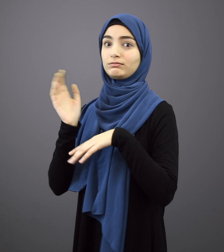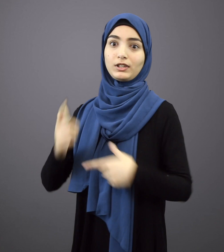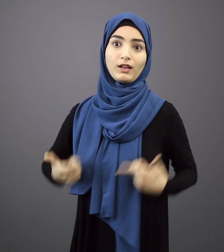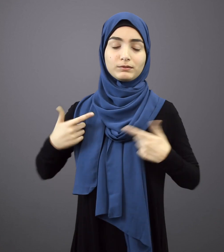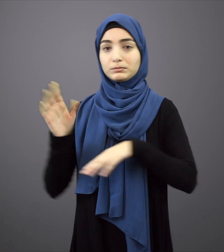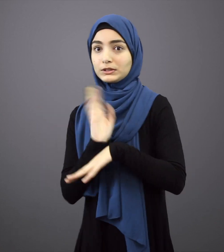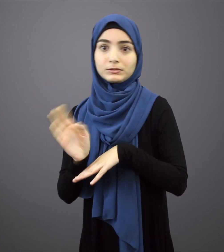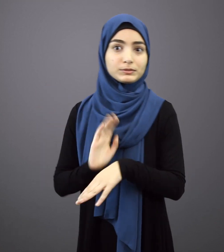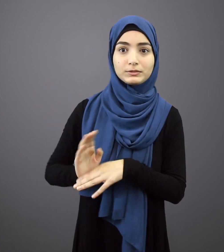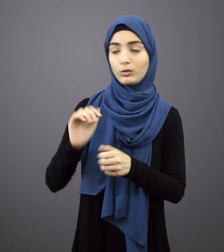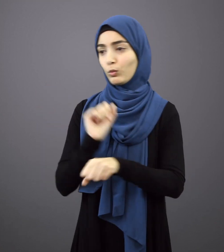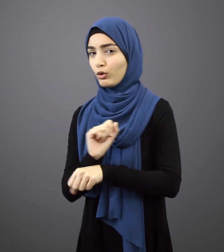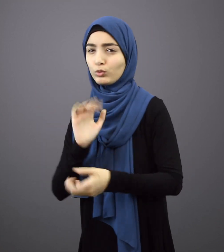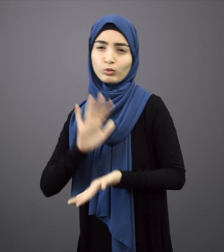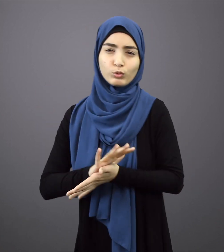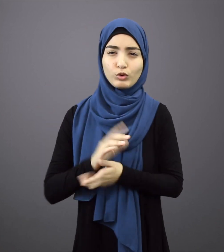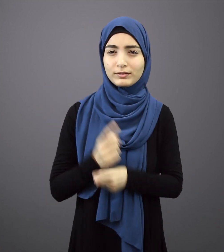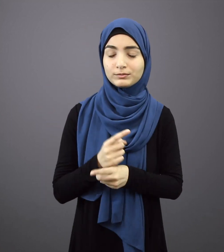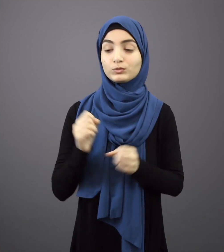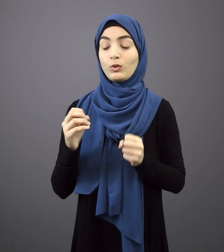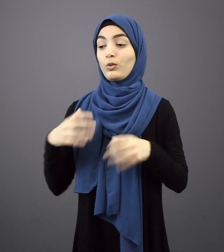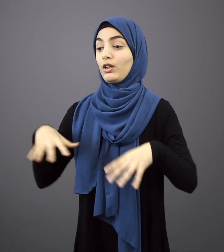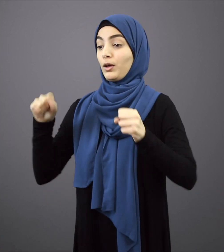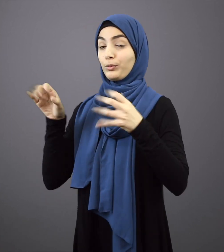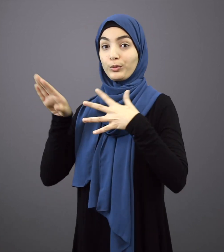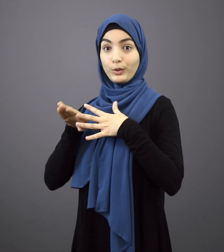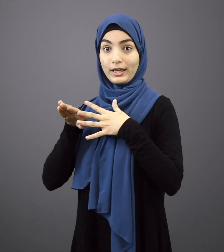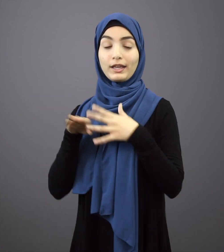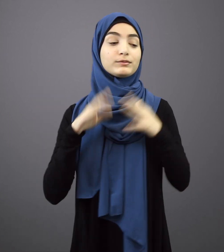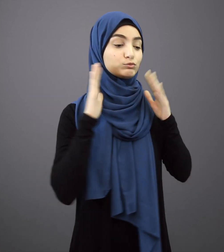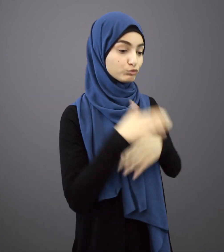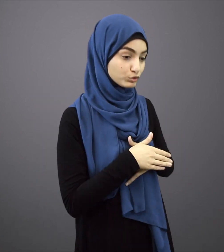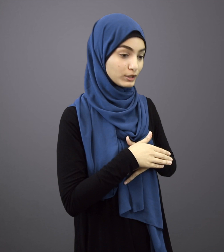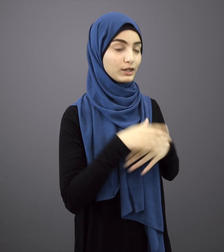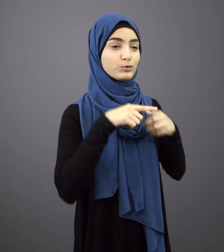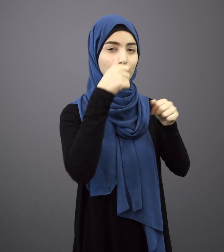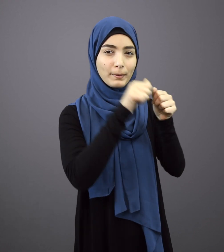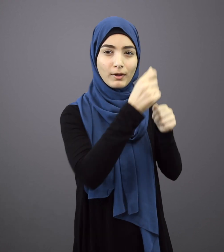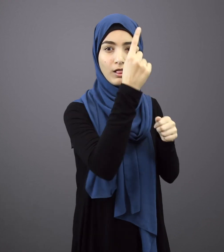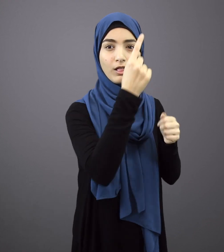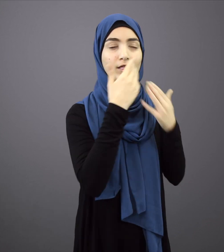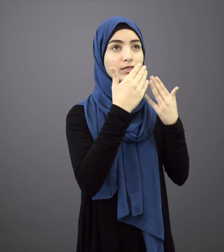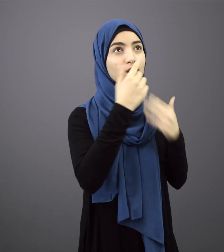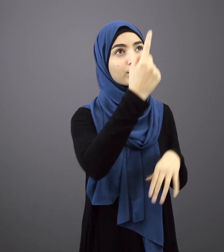We get very busy in our lives with school or work, right? So we take breaks during the day to pray